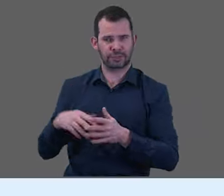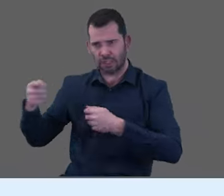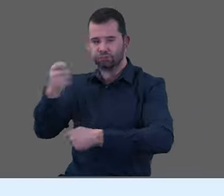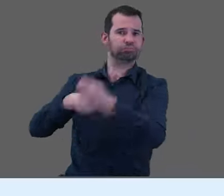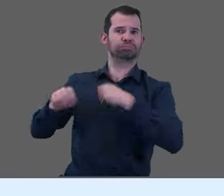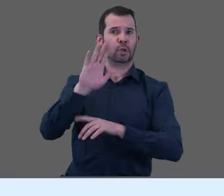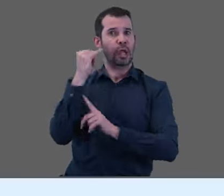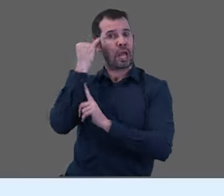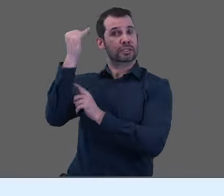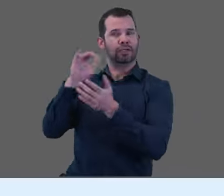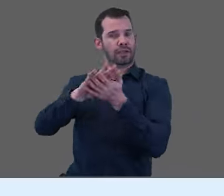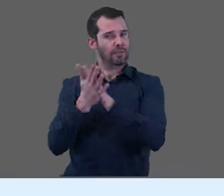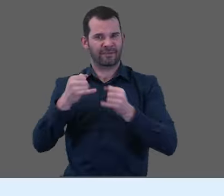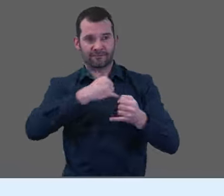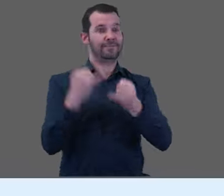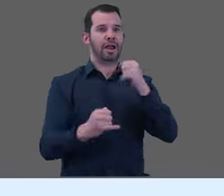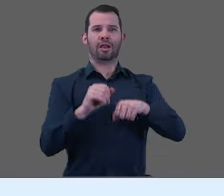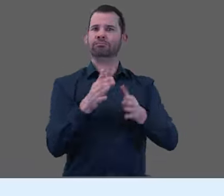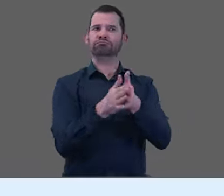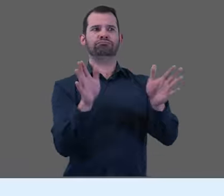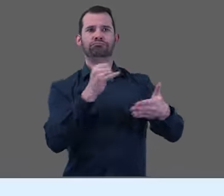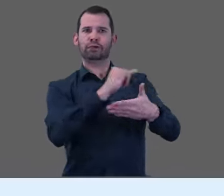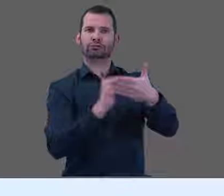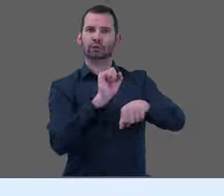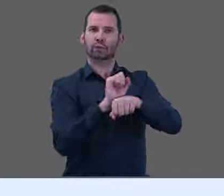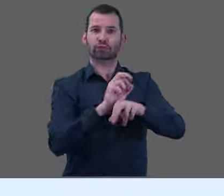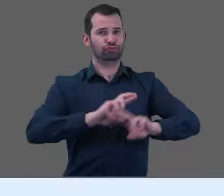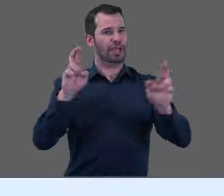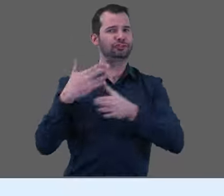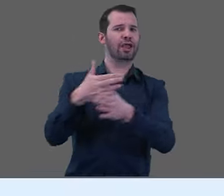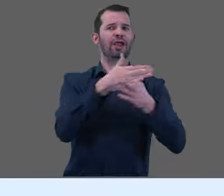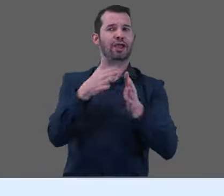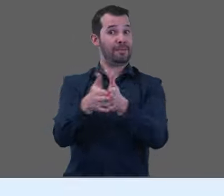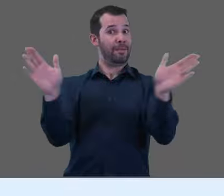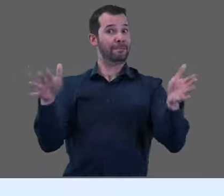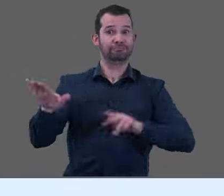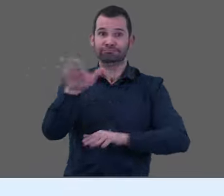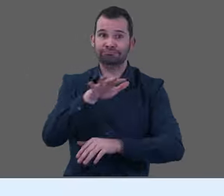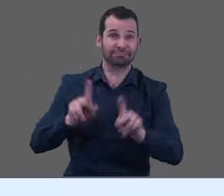Transforming your idea into a final artistic work ready to be shared with the public.